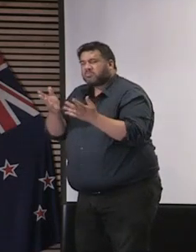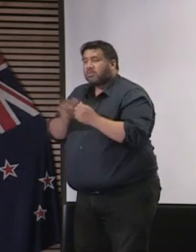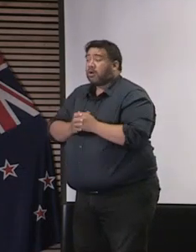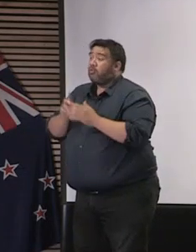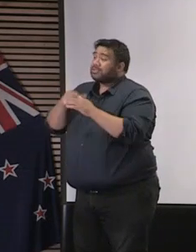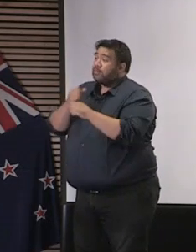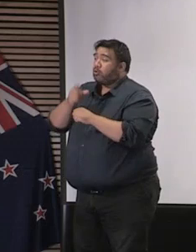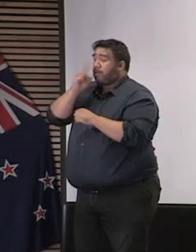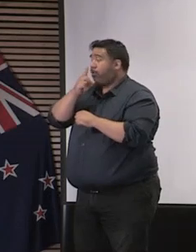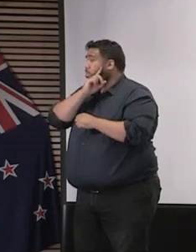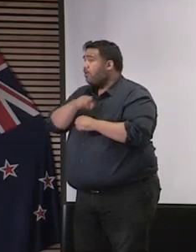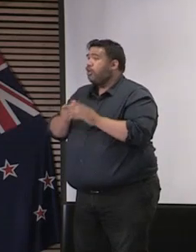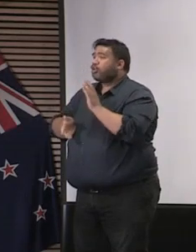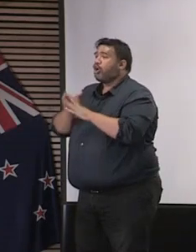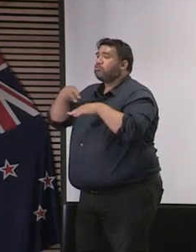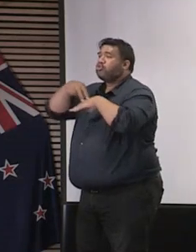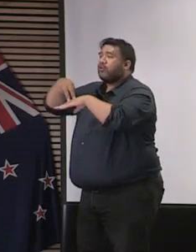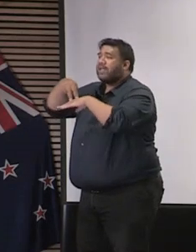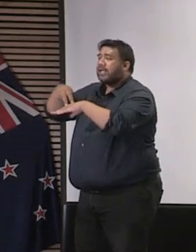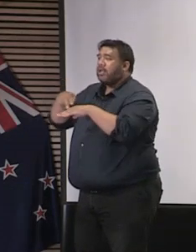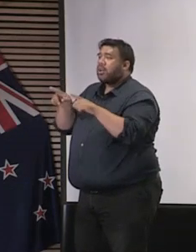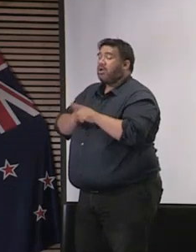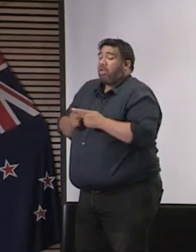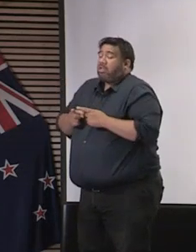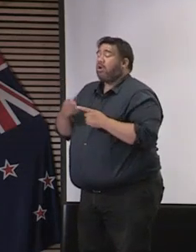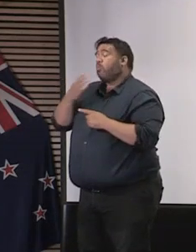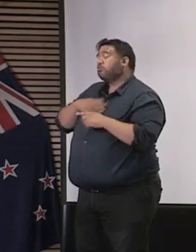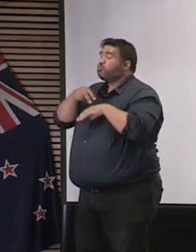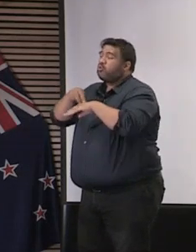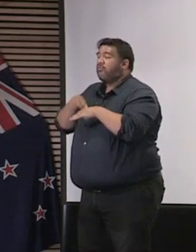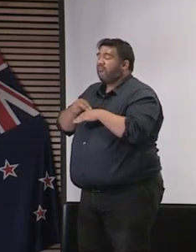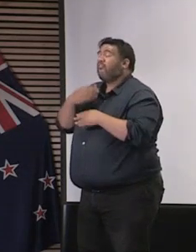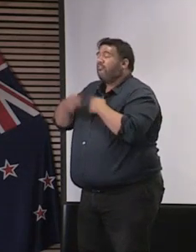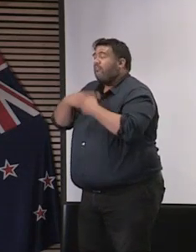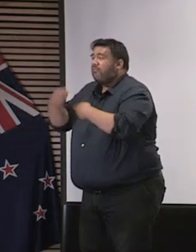odd breaches? We've had breaches, for example, with